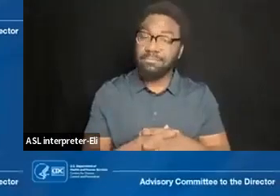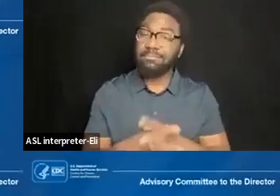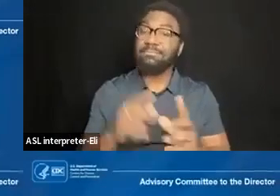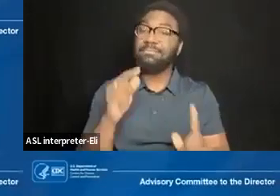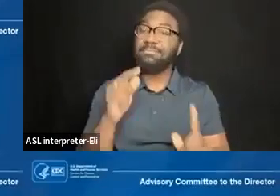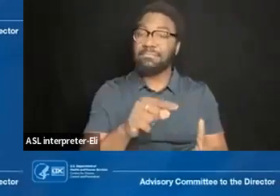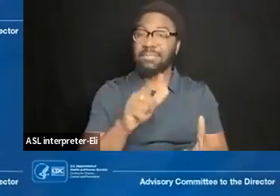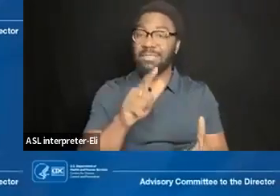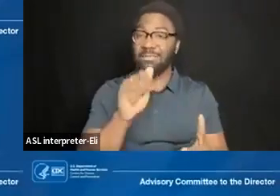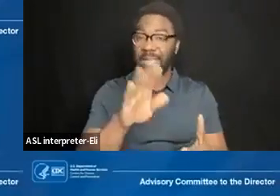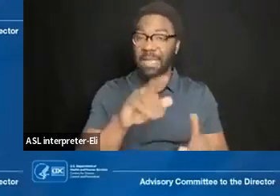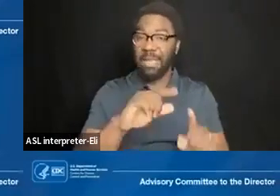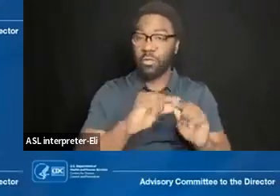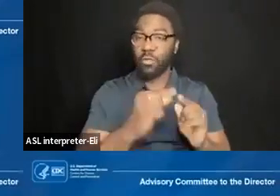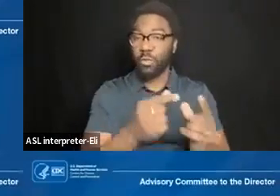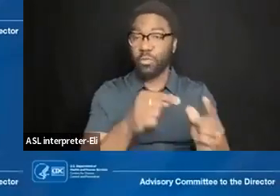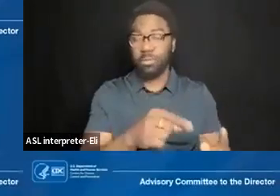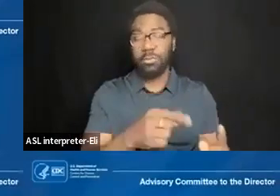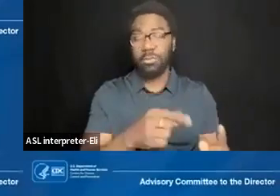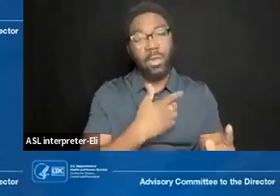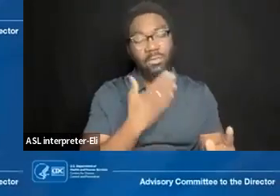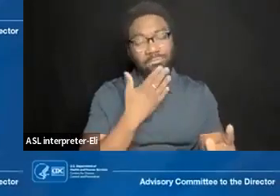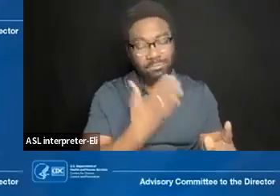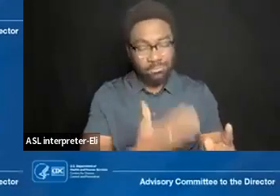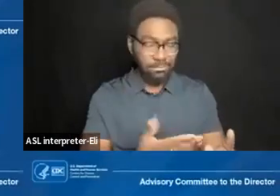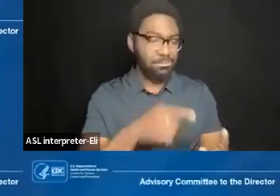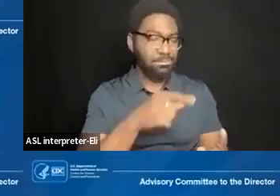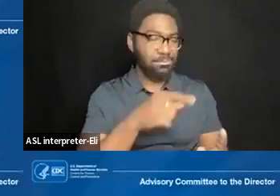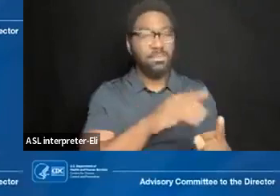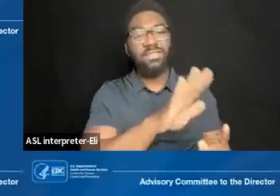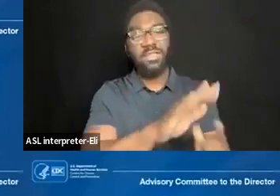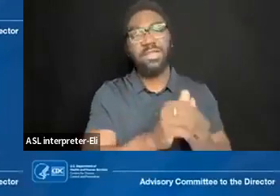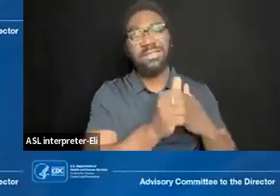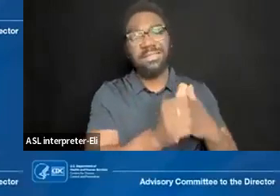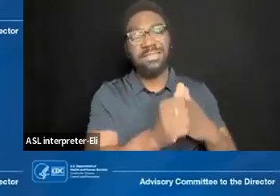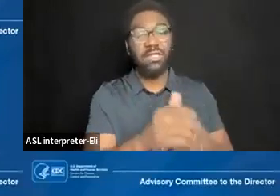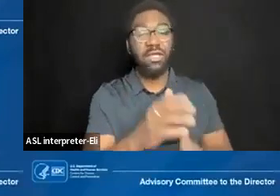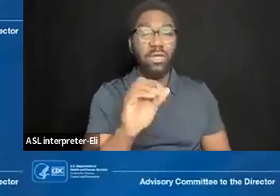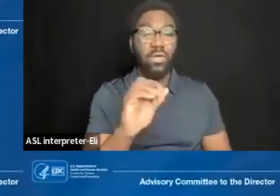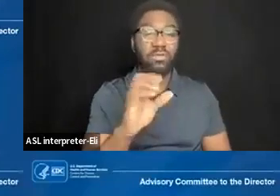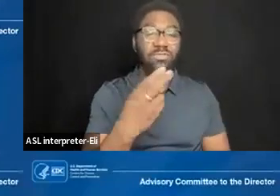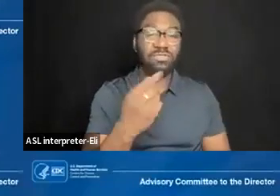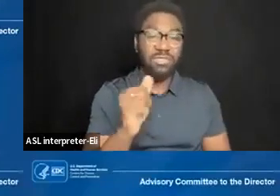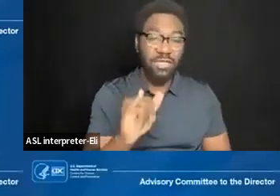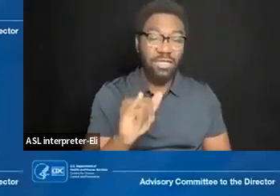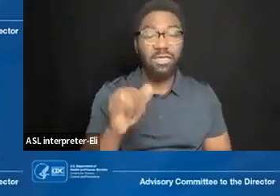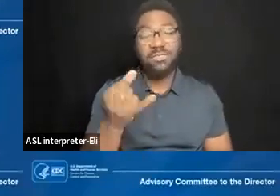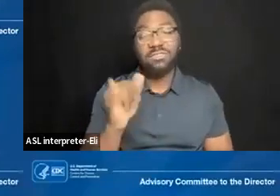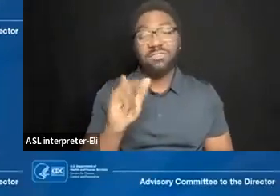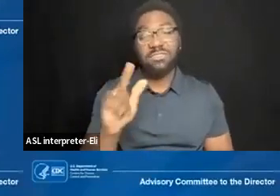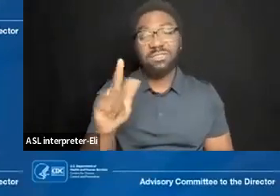I just want to extend my deep gratitude for the leadership of the co-chairs, Dr. Jill Taylor and Dr. Josh Sharfstein,